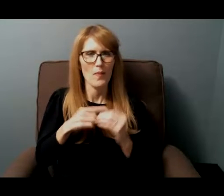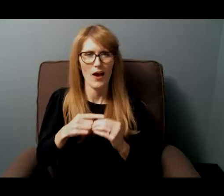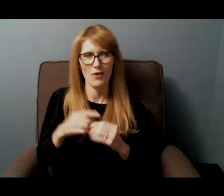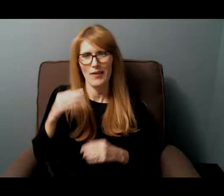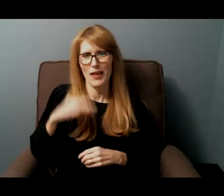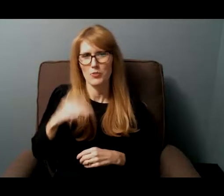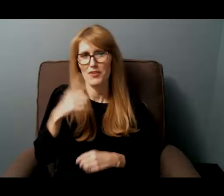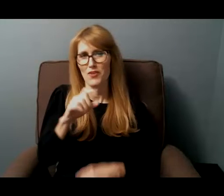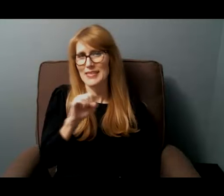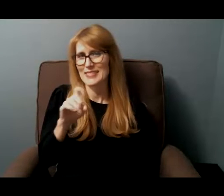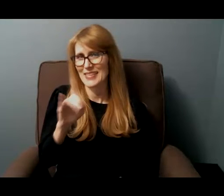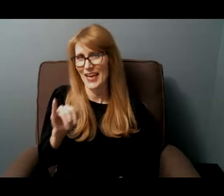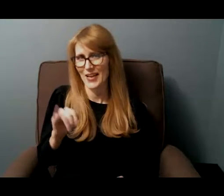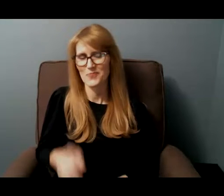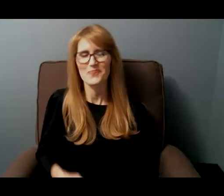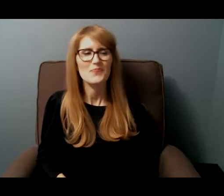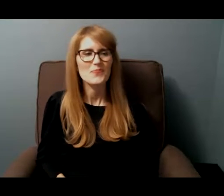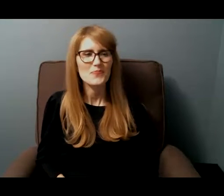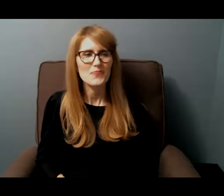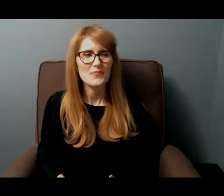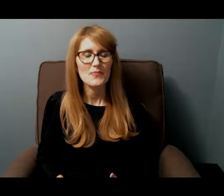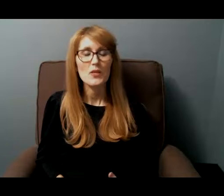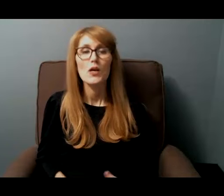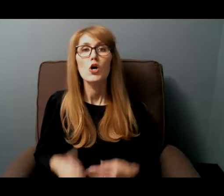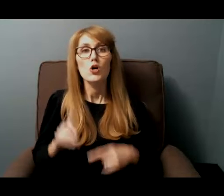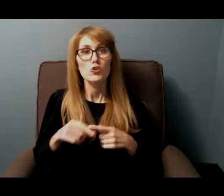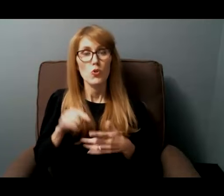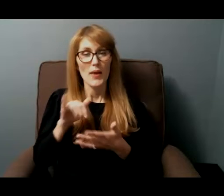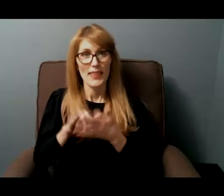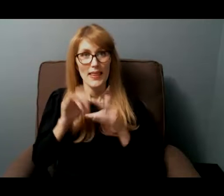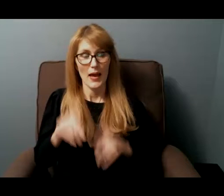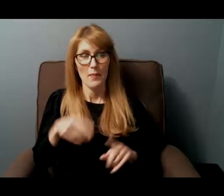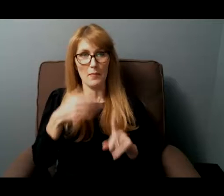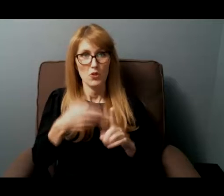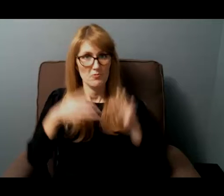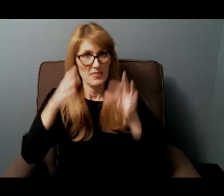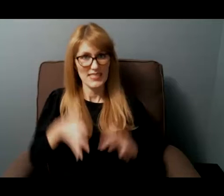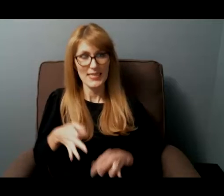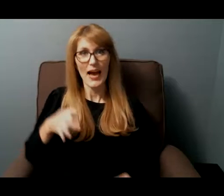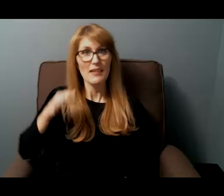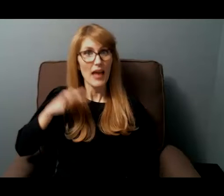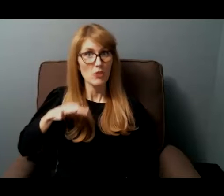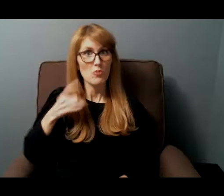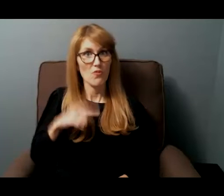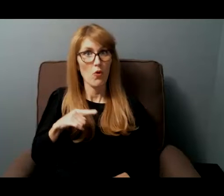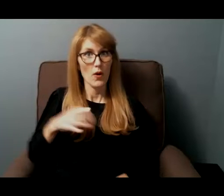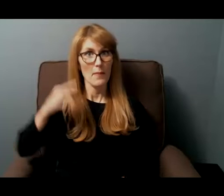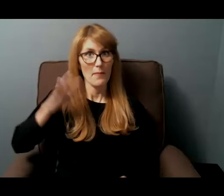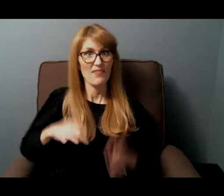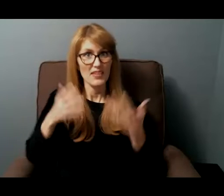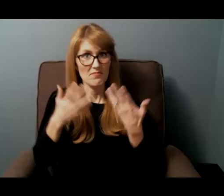Now, once a person's found eligible for the SSDI benefit, the benefit amount itself is going to be